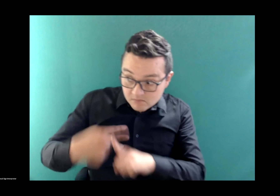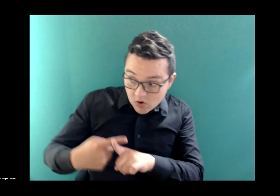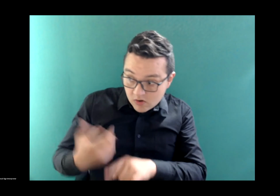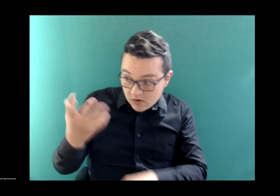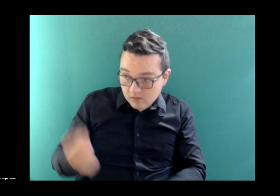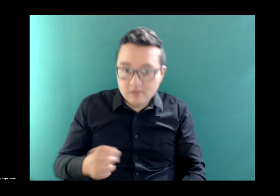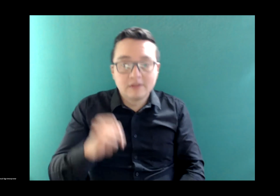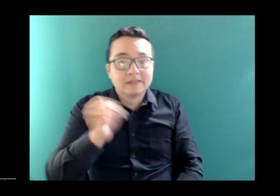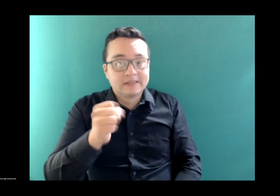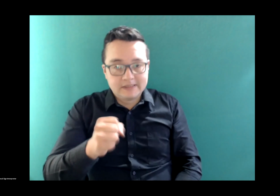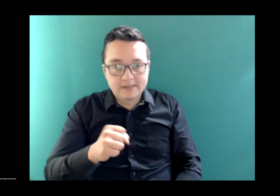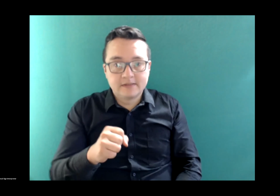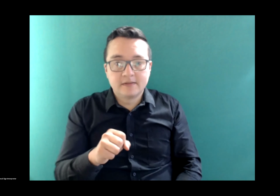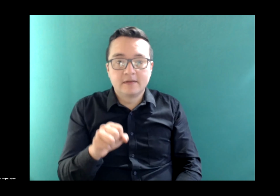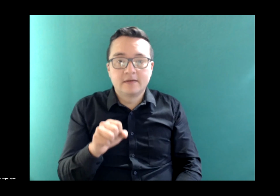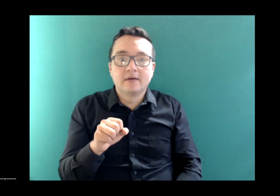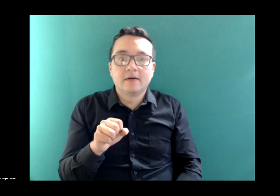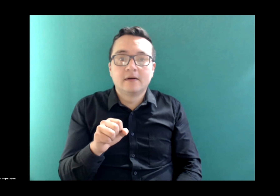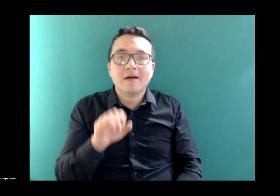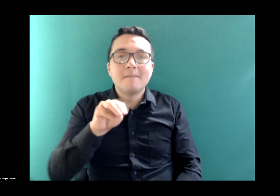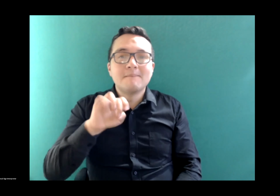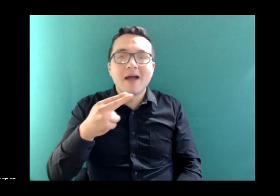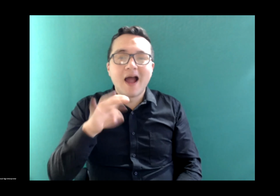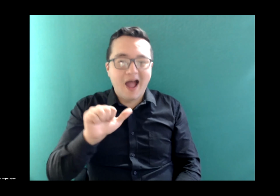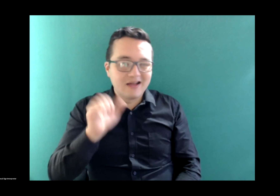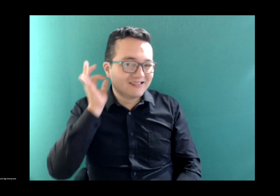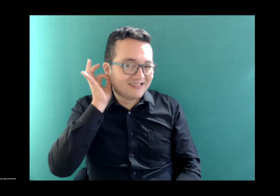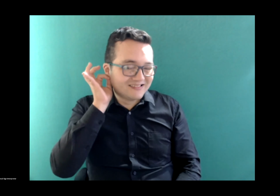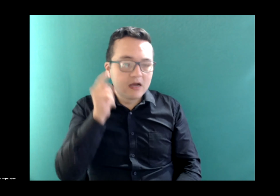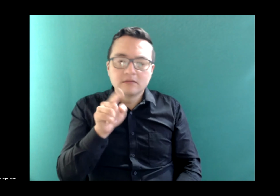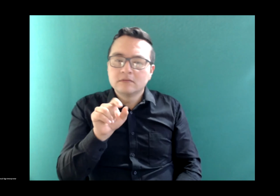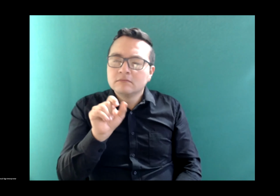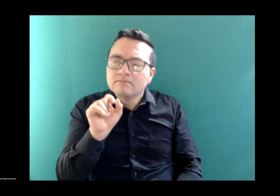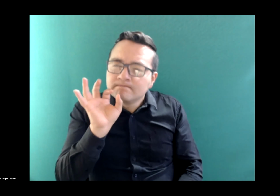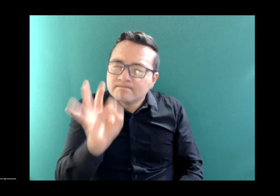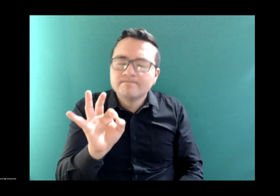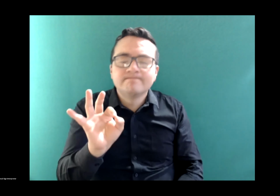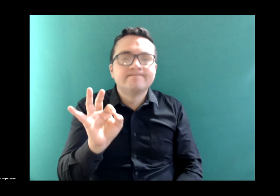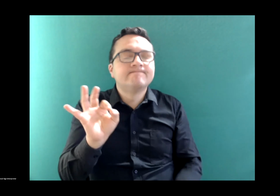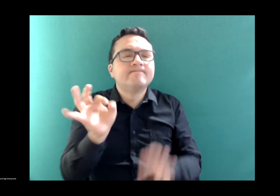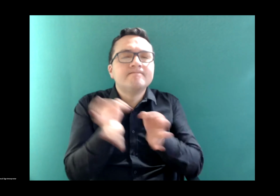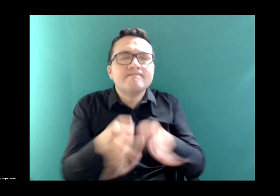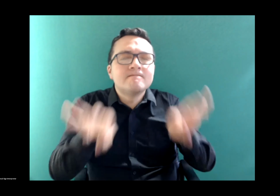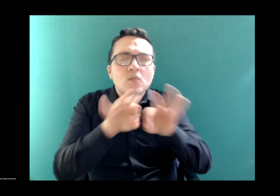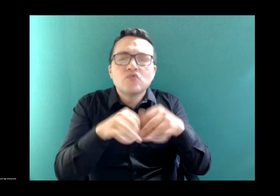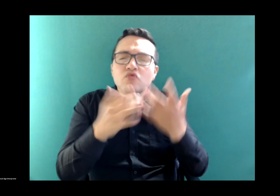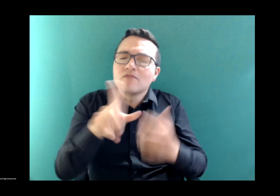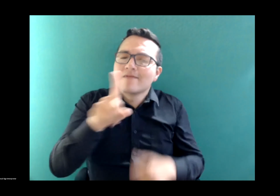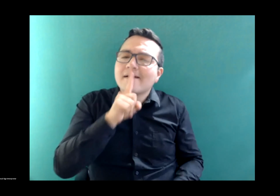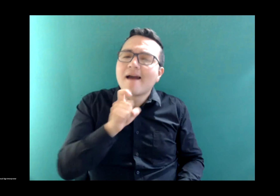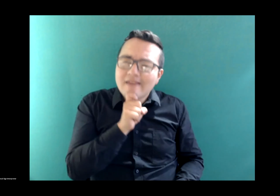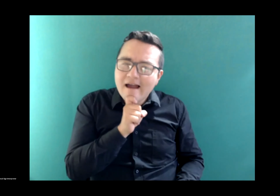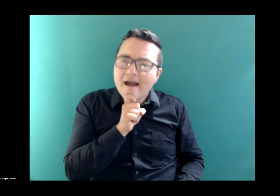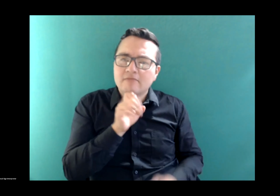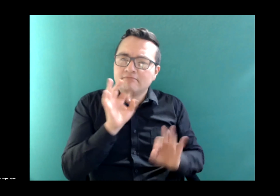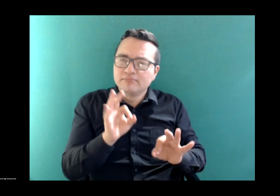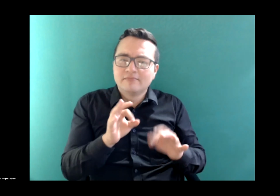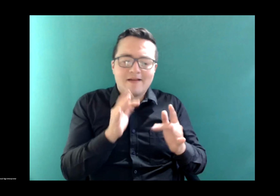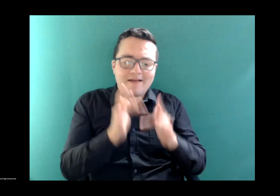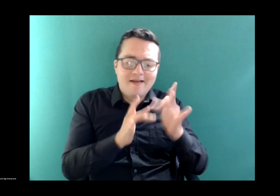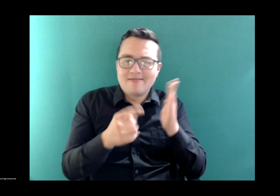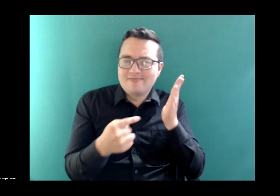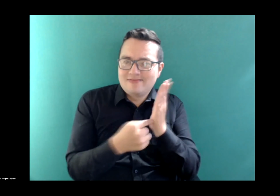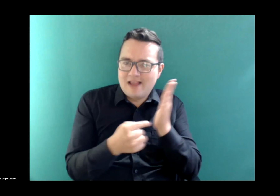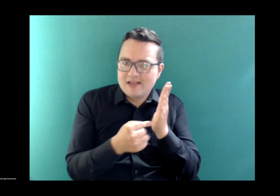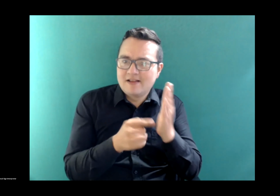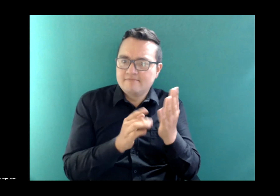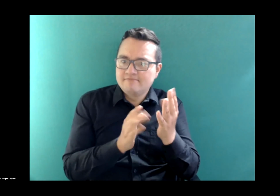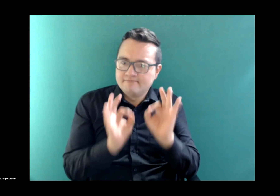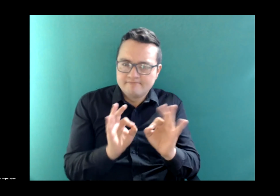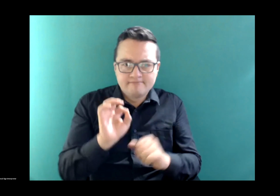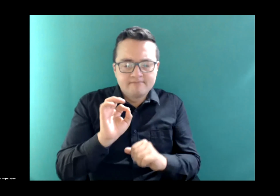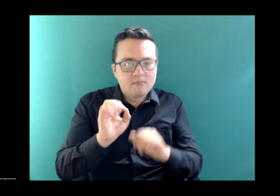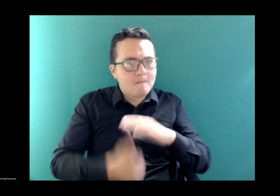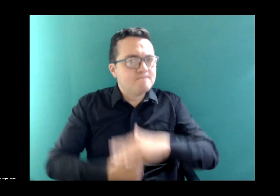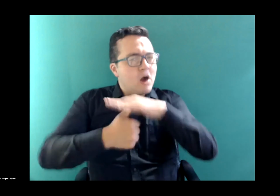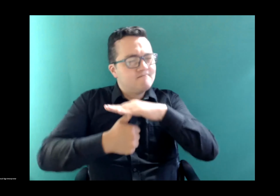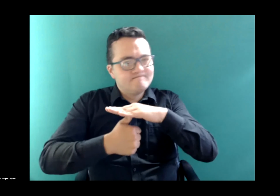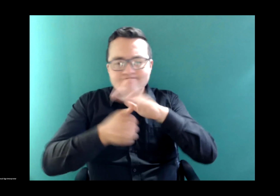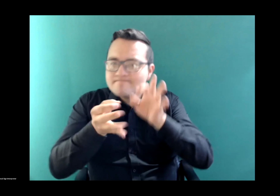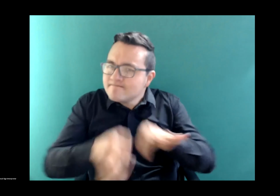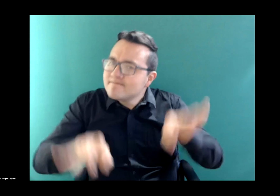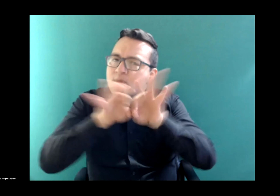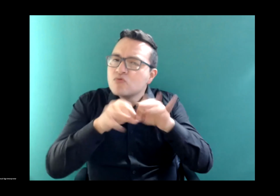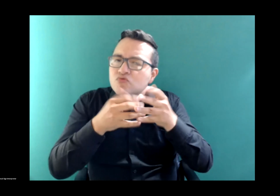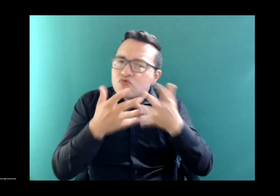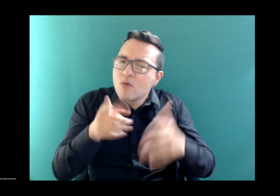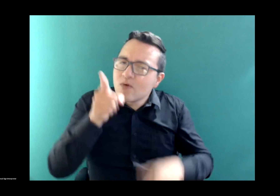Any other questions? SPEAKER: